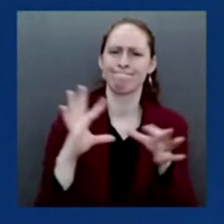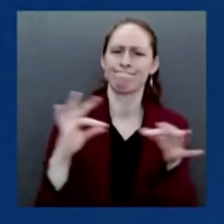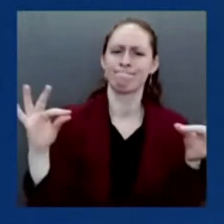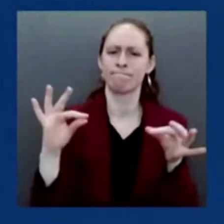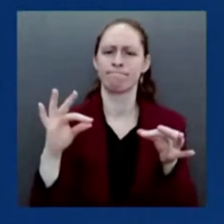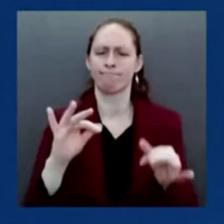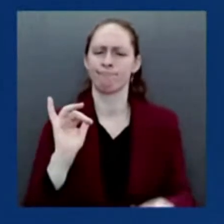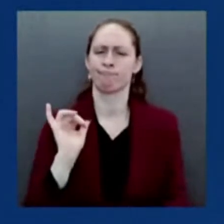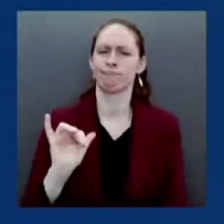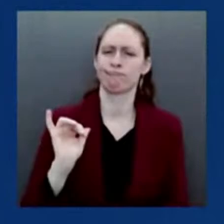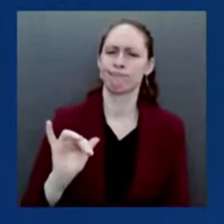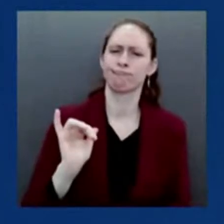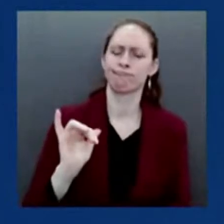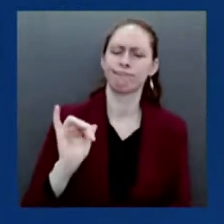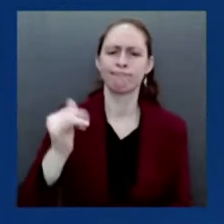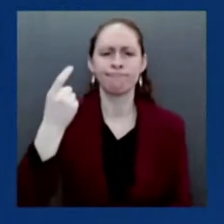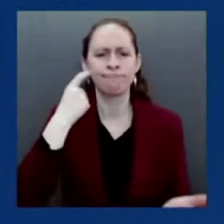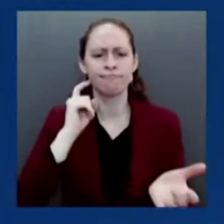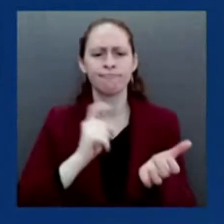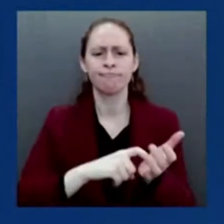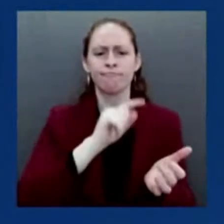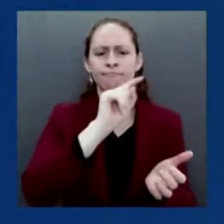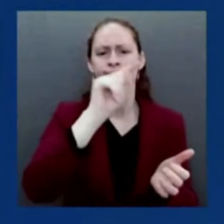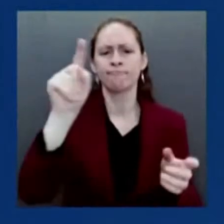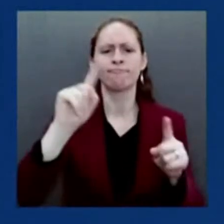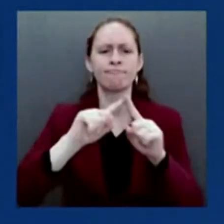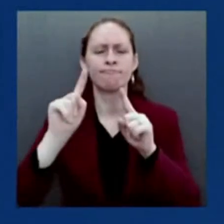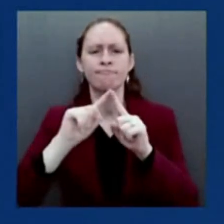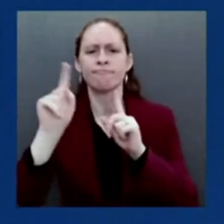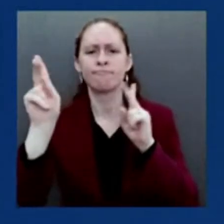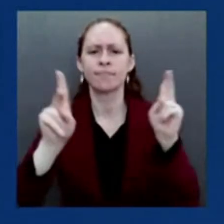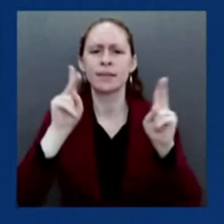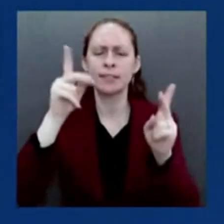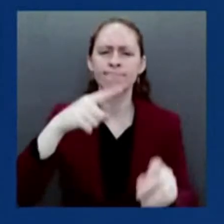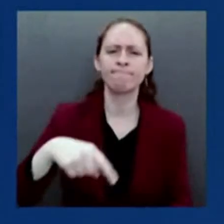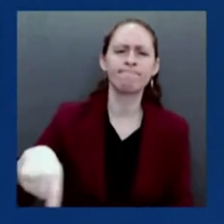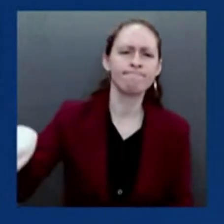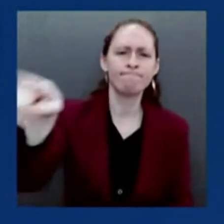YESTERDAY, JANET HAD MENTIONED THAT IT WOULD BE DIFFICULT FOR PEOPLE TO GET THEIR HEAD AROUND